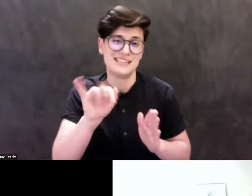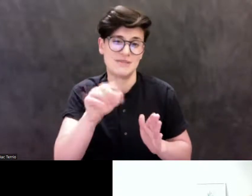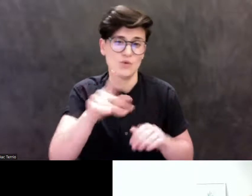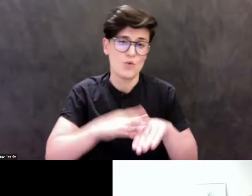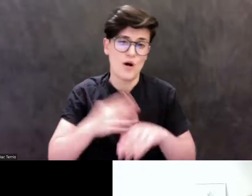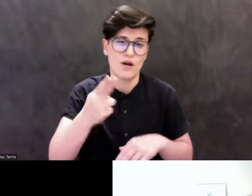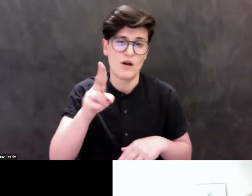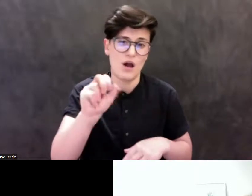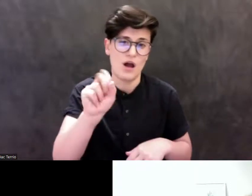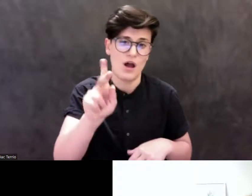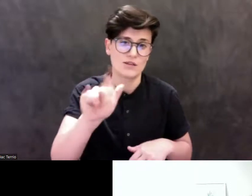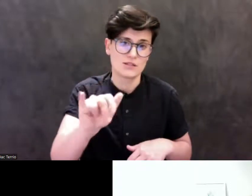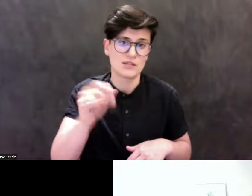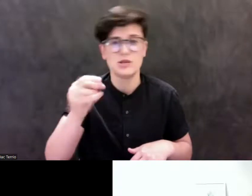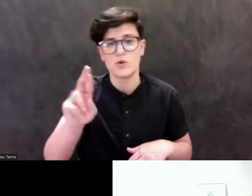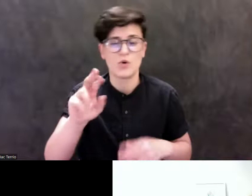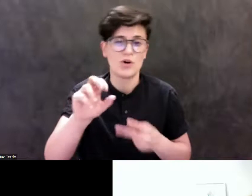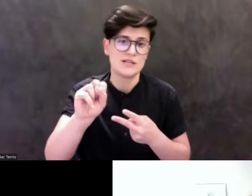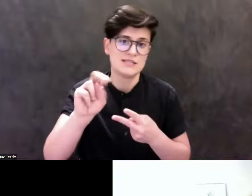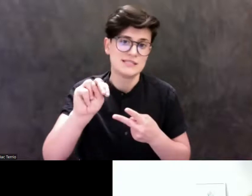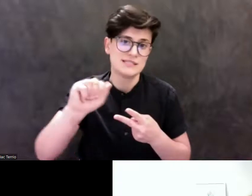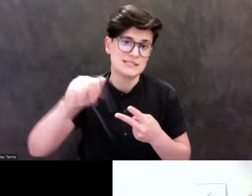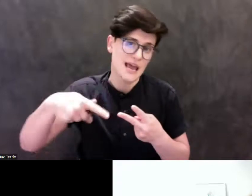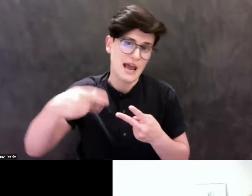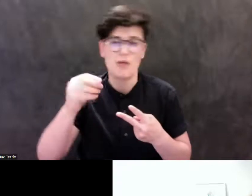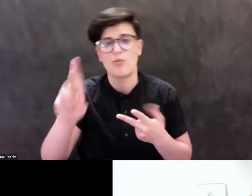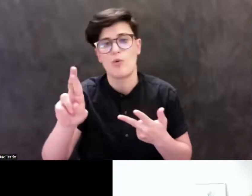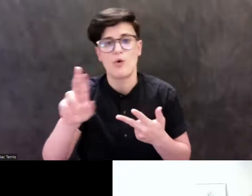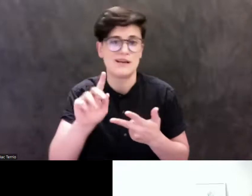Husky or snap or disability or any of those programs.